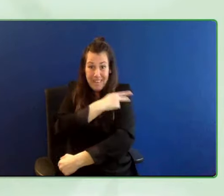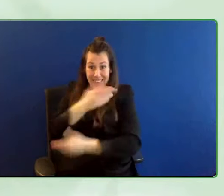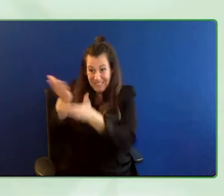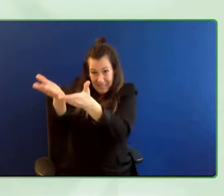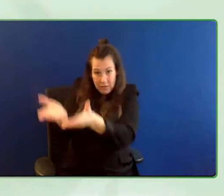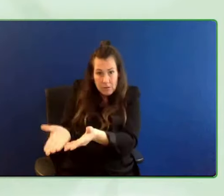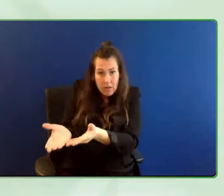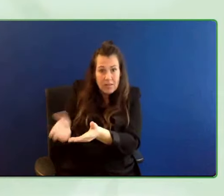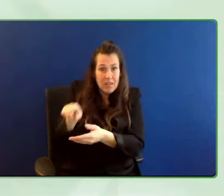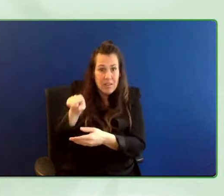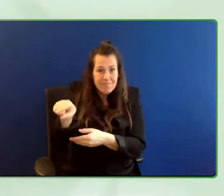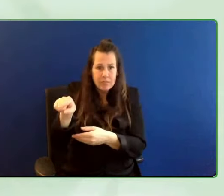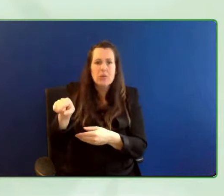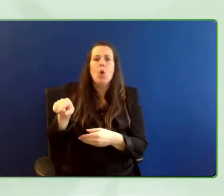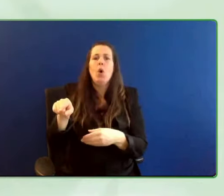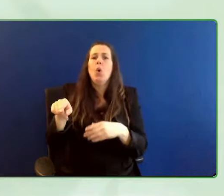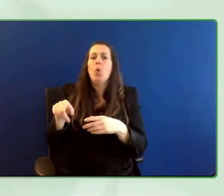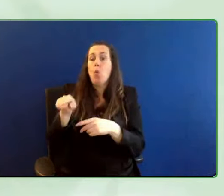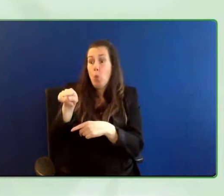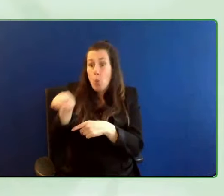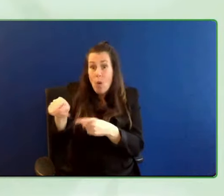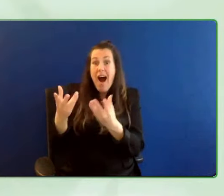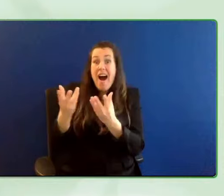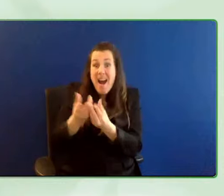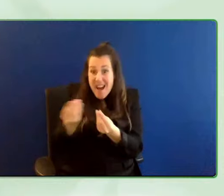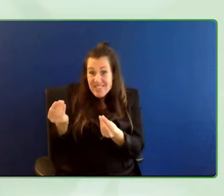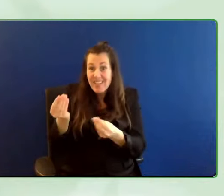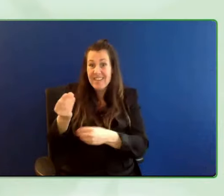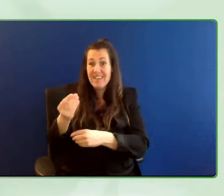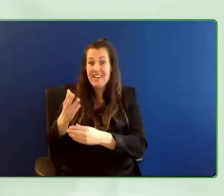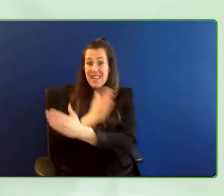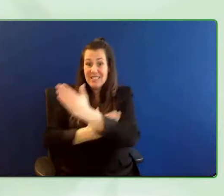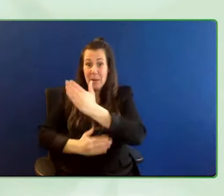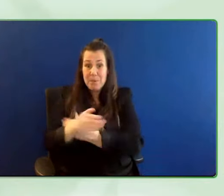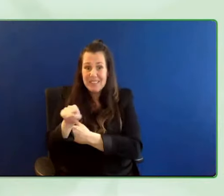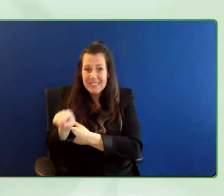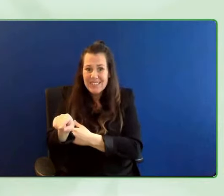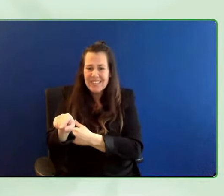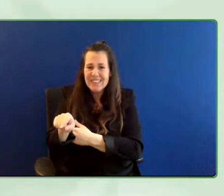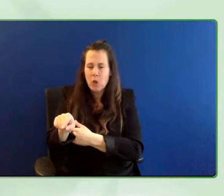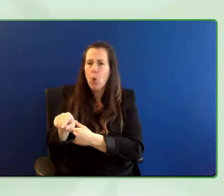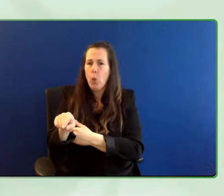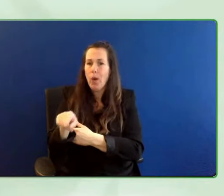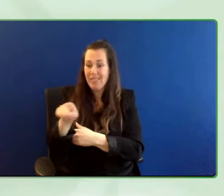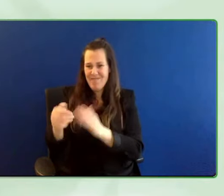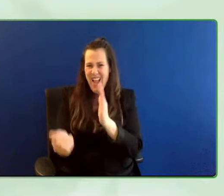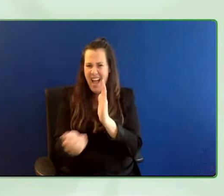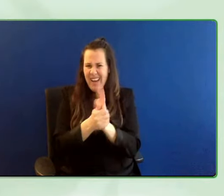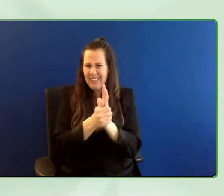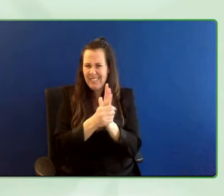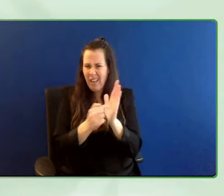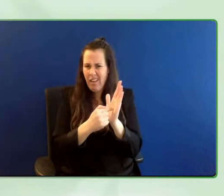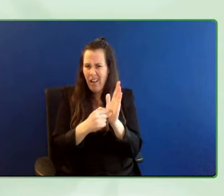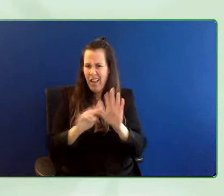But we also included something that was an agreement, and that was access to technology.